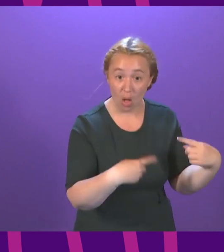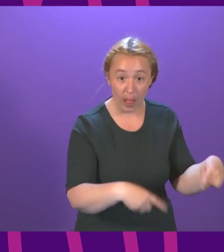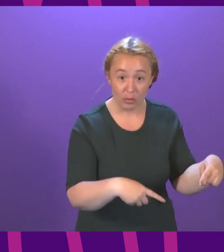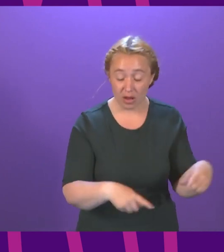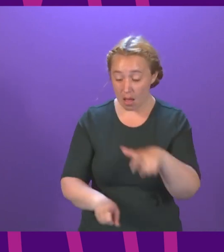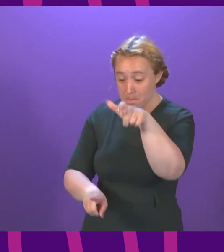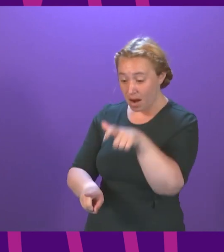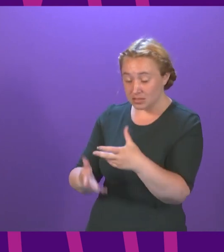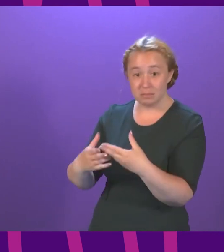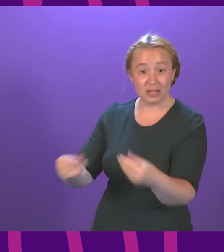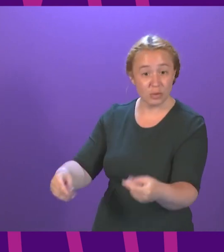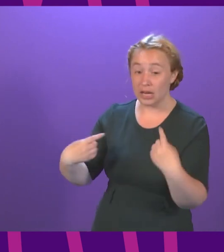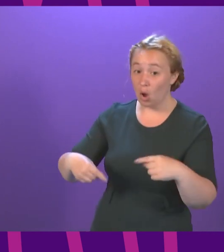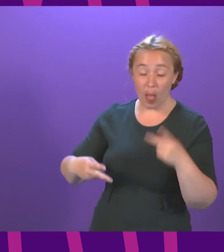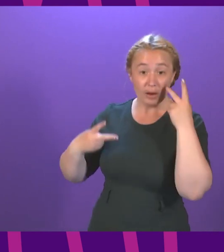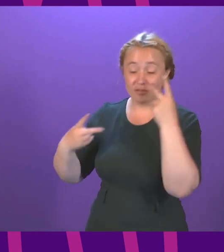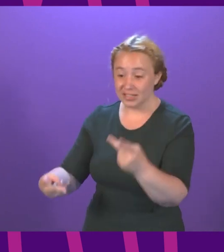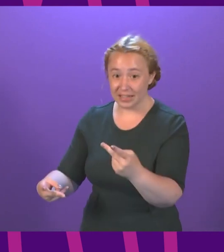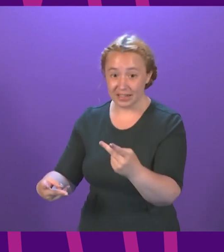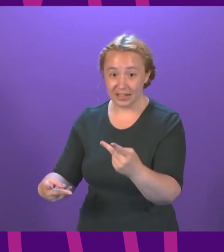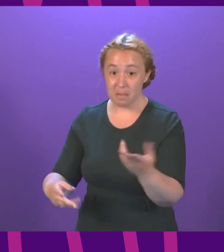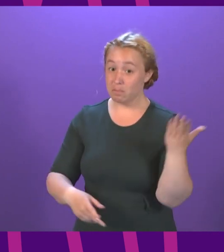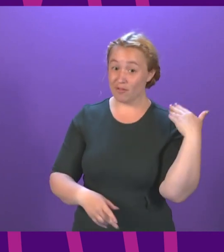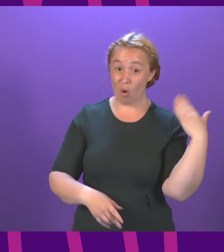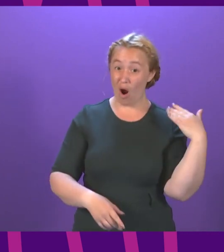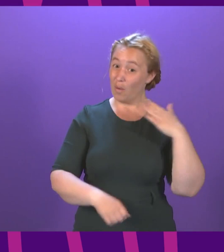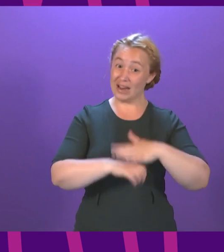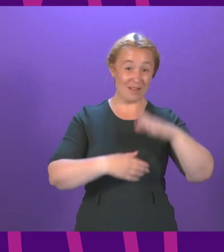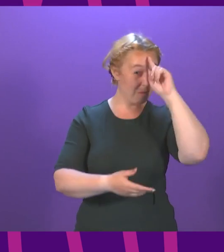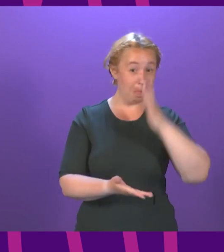We would have found it equally unbelievable if the overwhelming majority of the public—almost